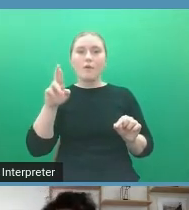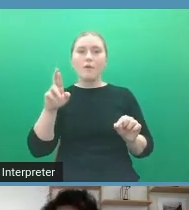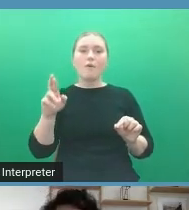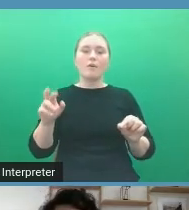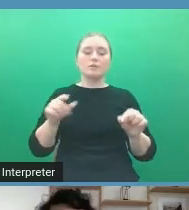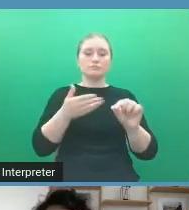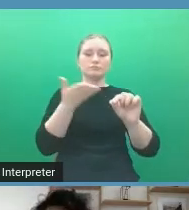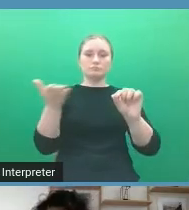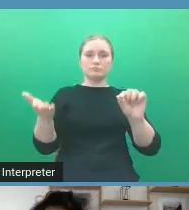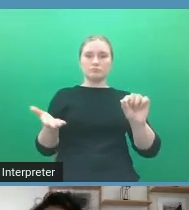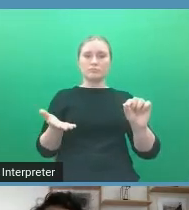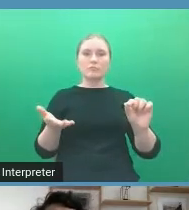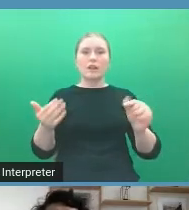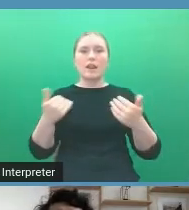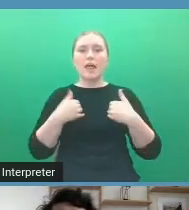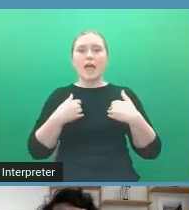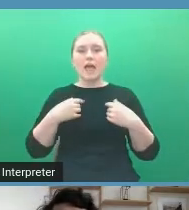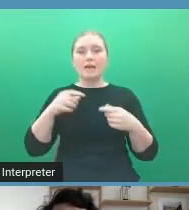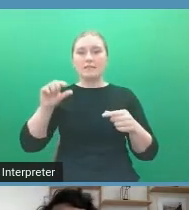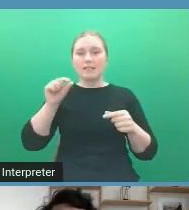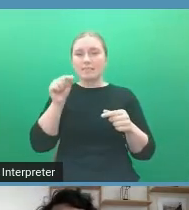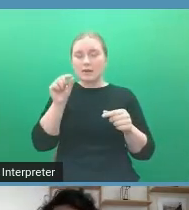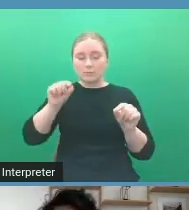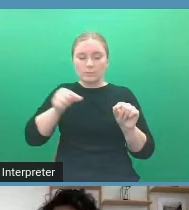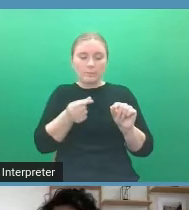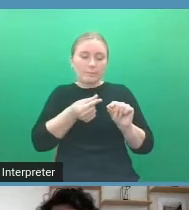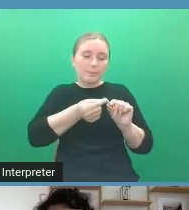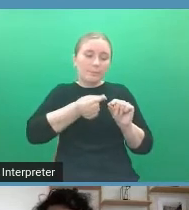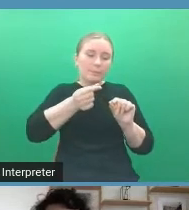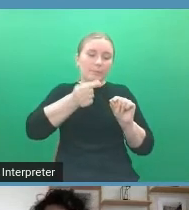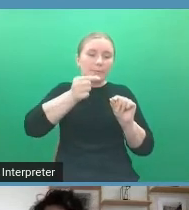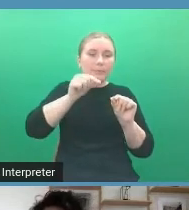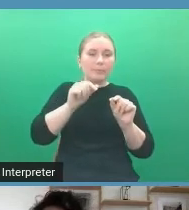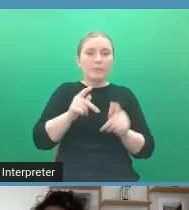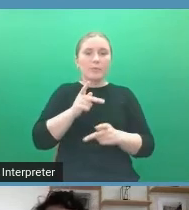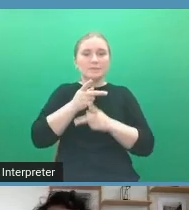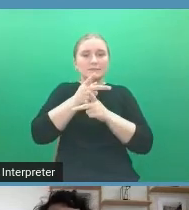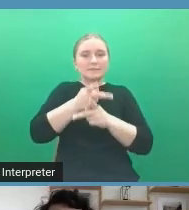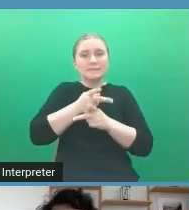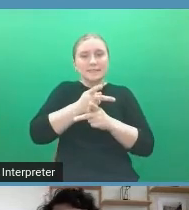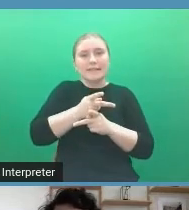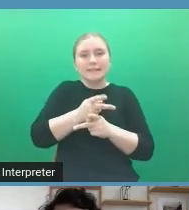the object for display or preserving something about it. Think about the remnants or fragments